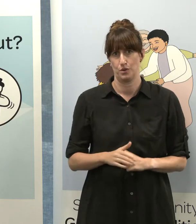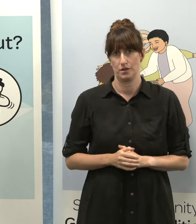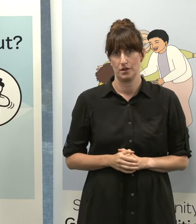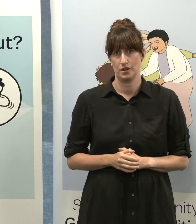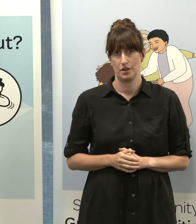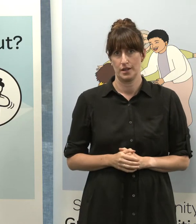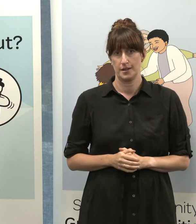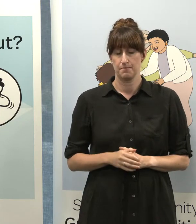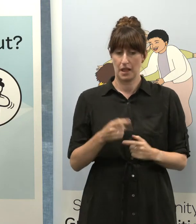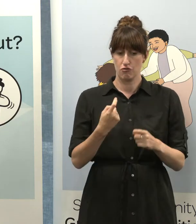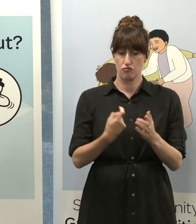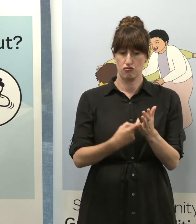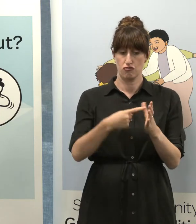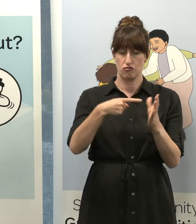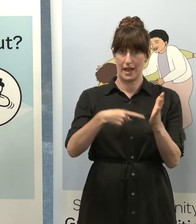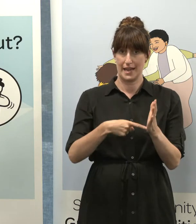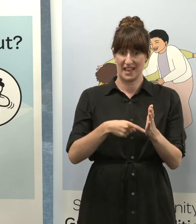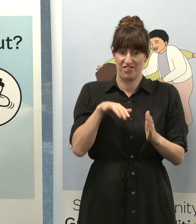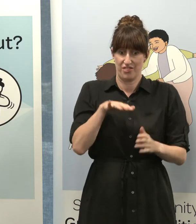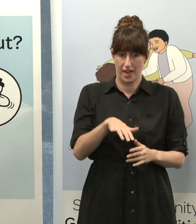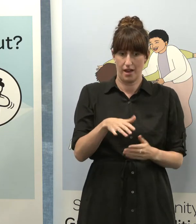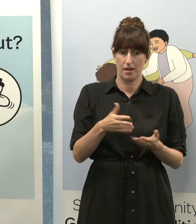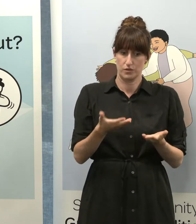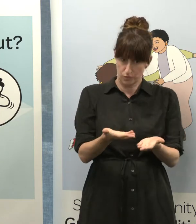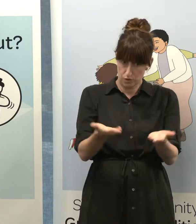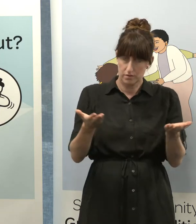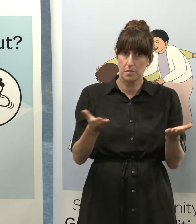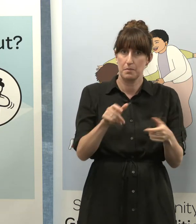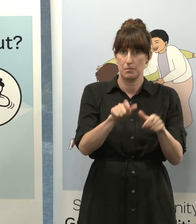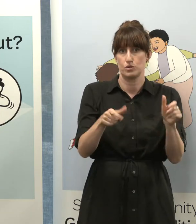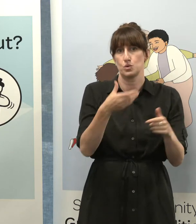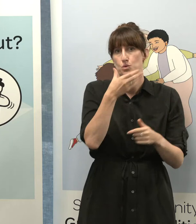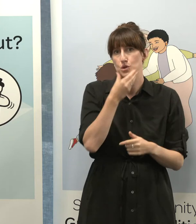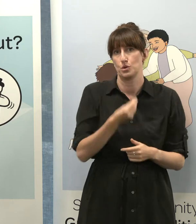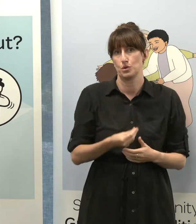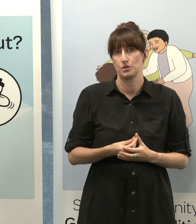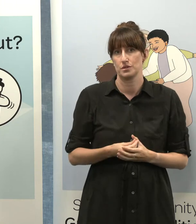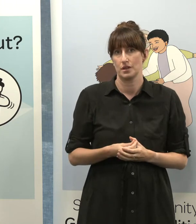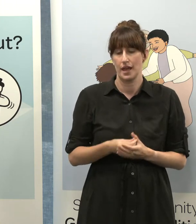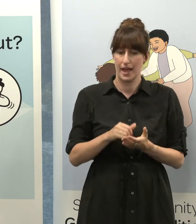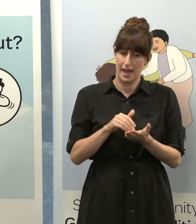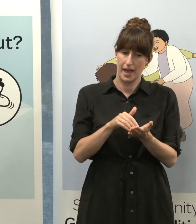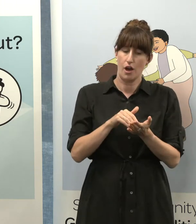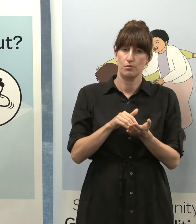abusing the system, to put not too fine a point on it and they should not be doing it and I would ask them to not do it.